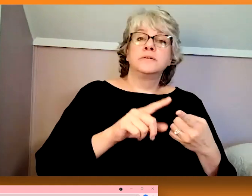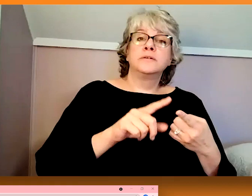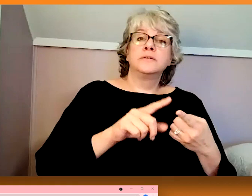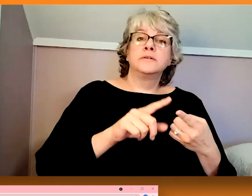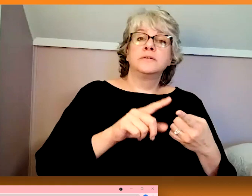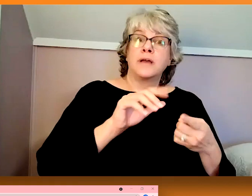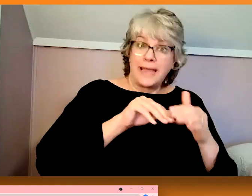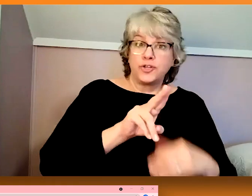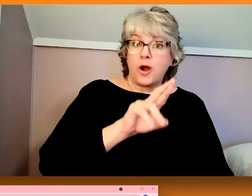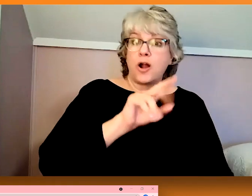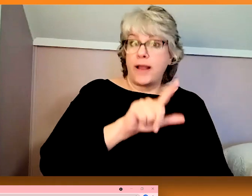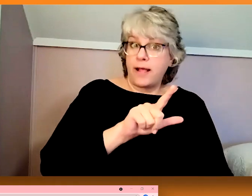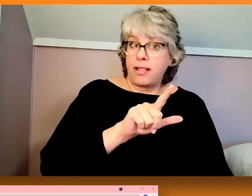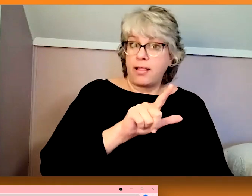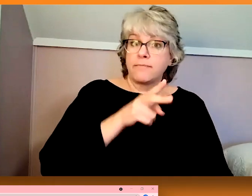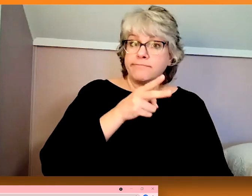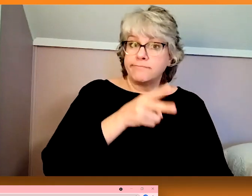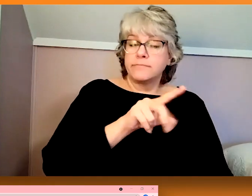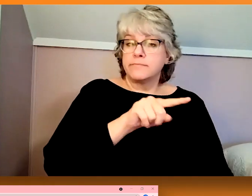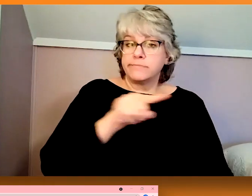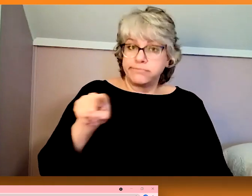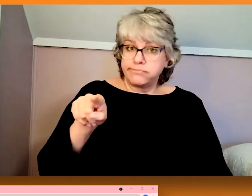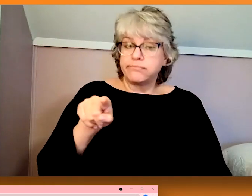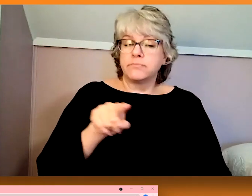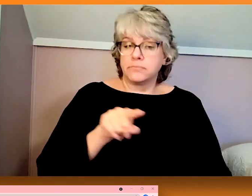your publications by entering a URL.